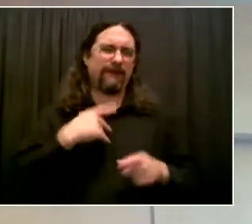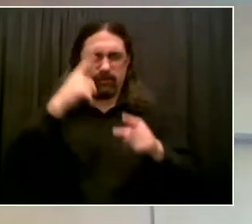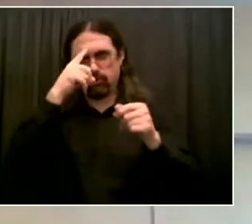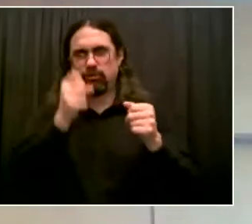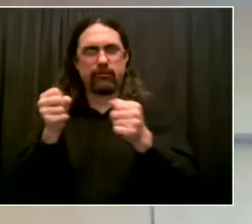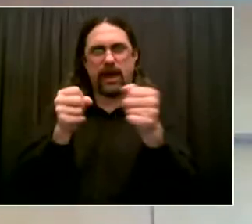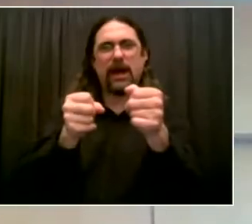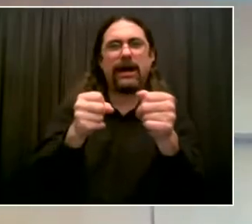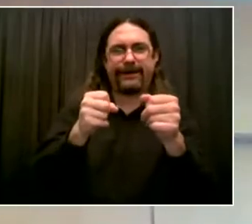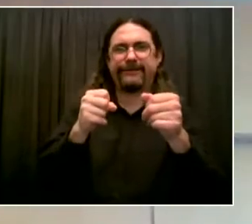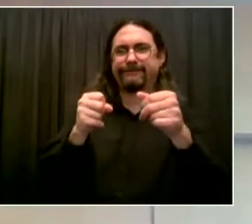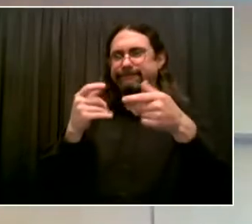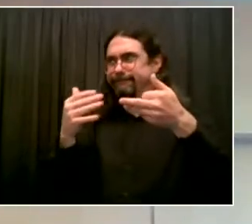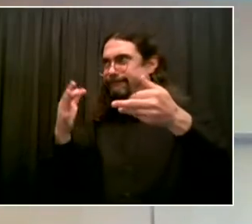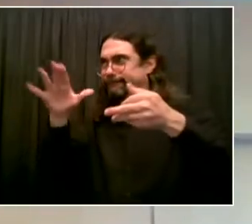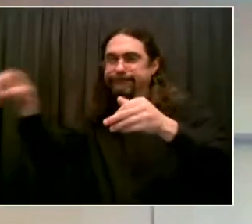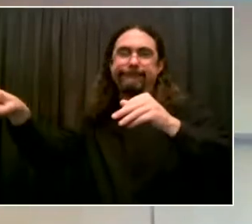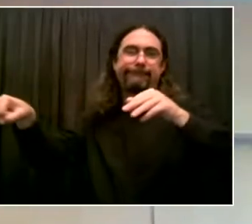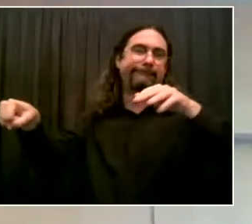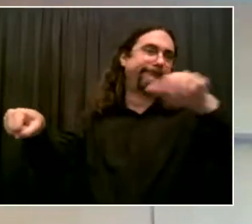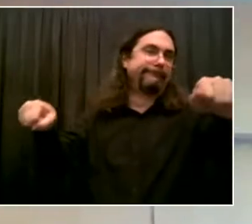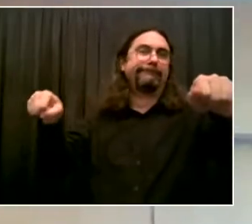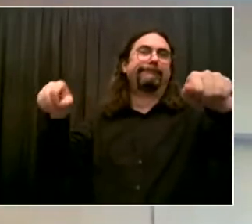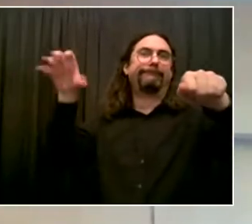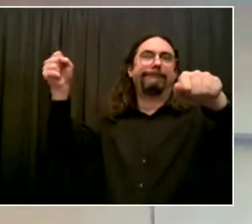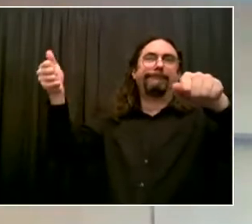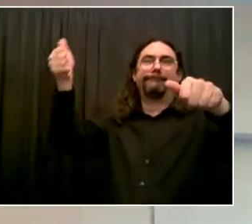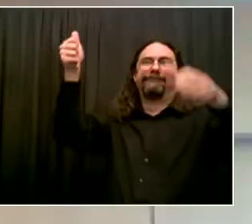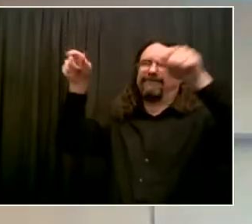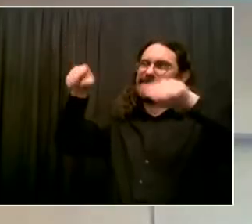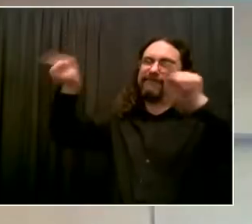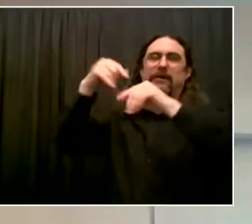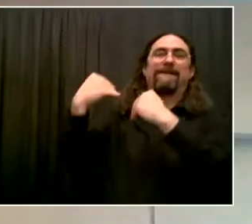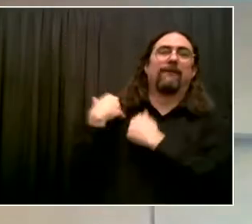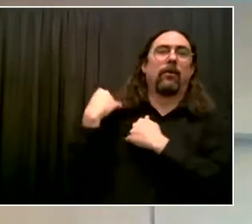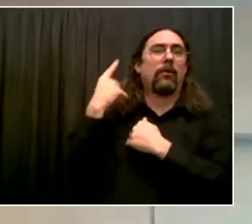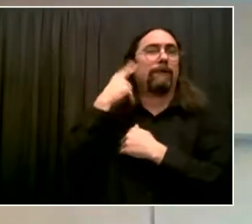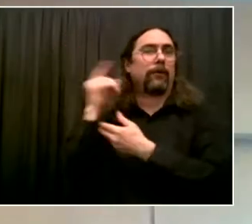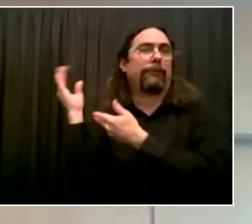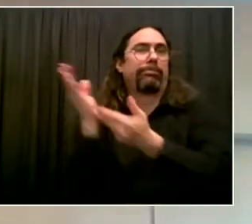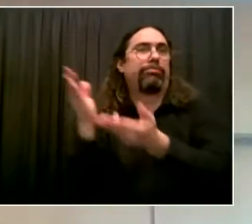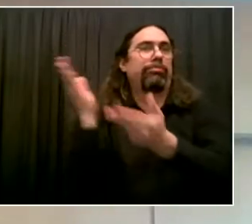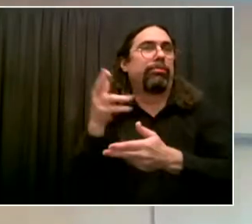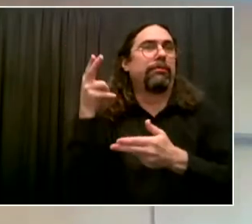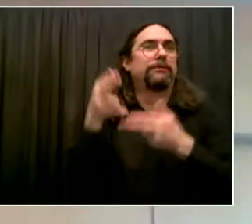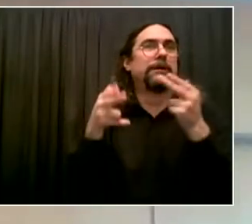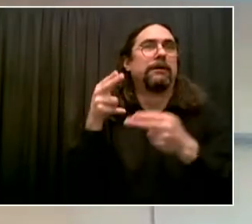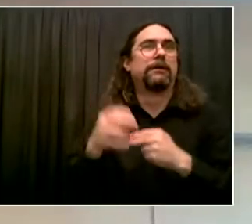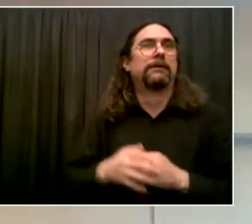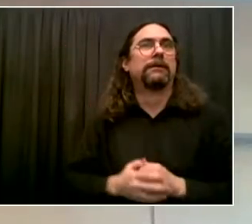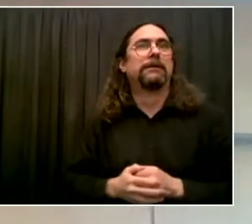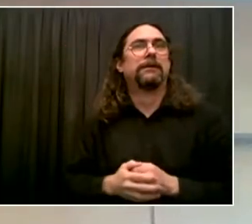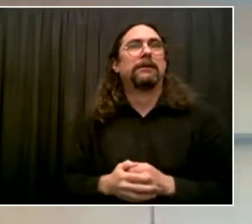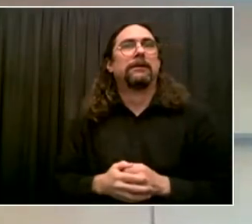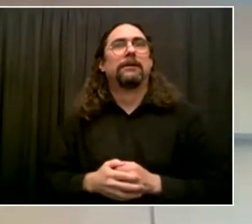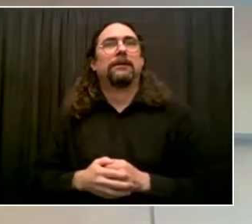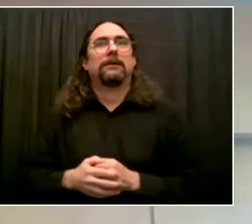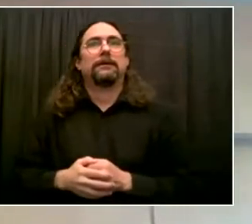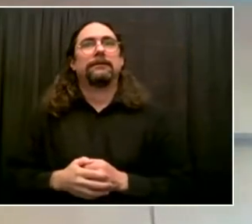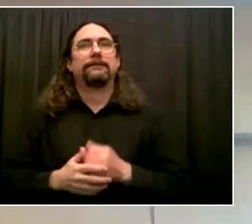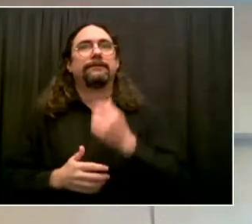ON THAT GROUP OF PEOPLE WHO ARE